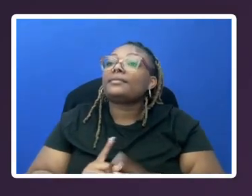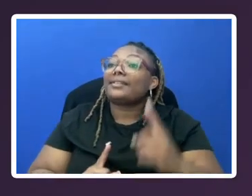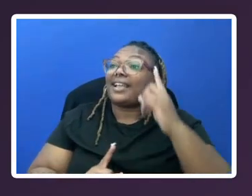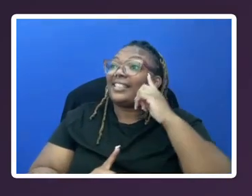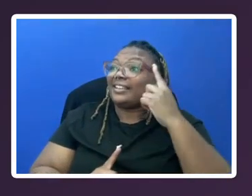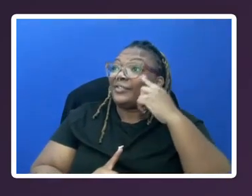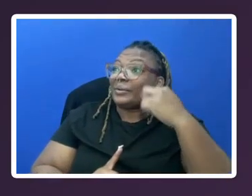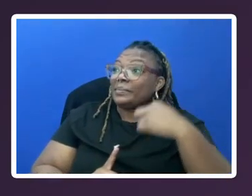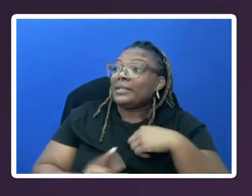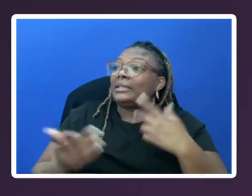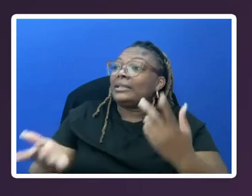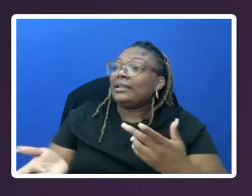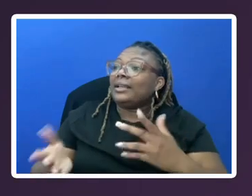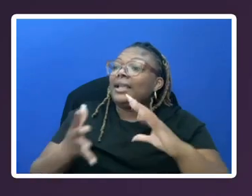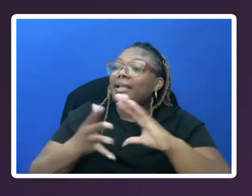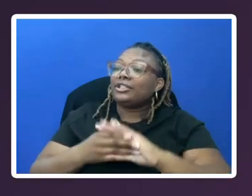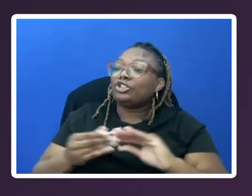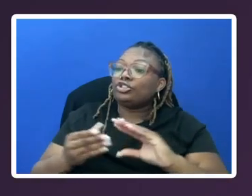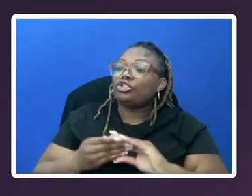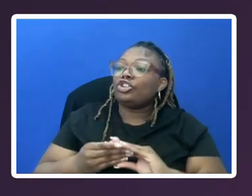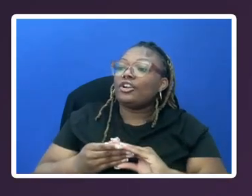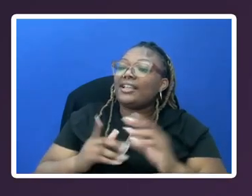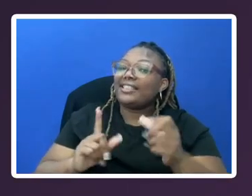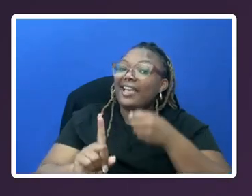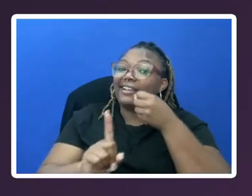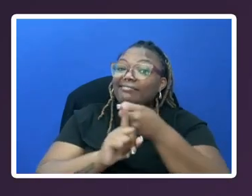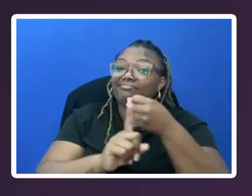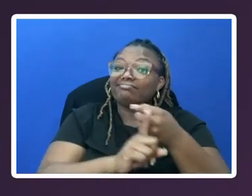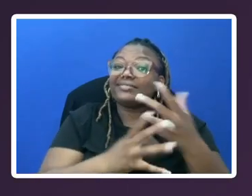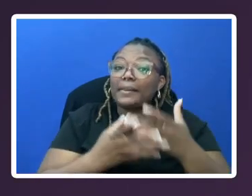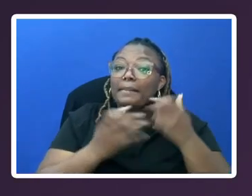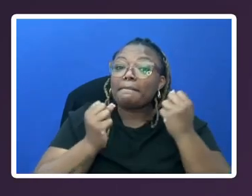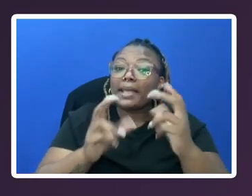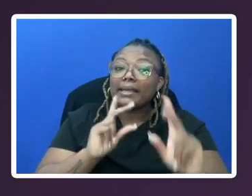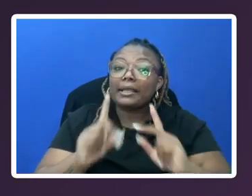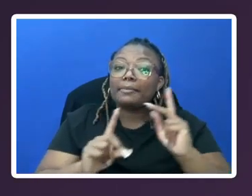story that affects a lot of people. So, it kind of has national importance. So, it's affecting